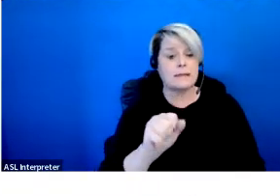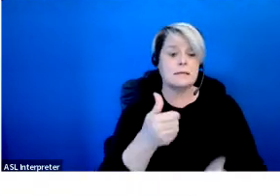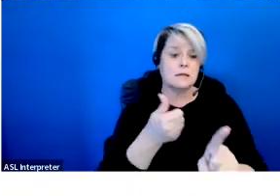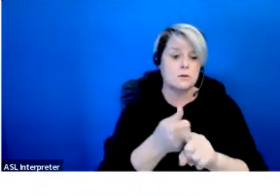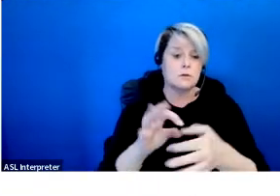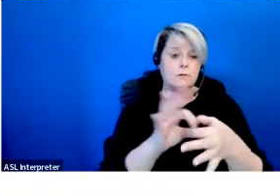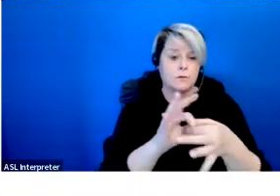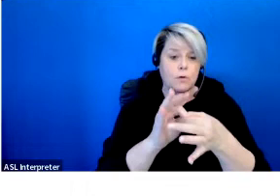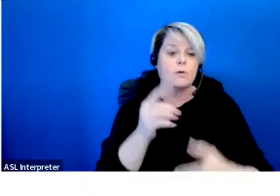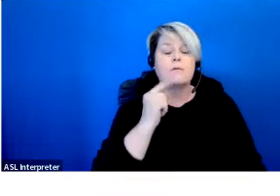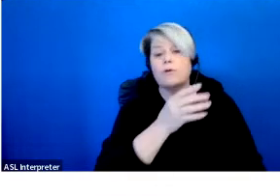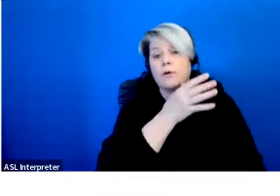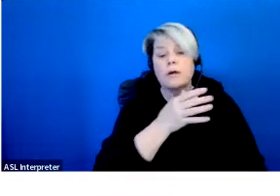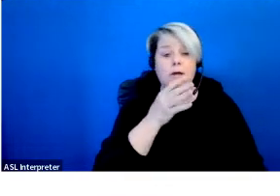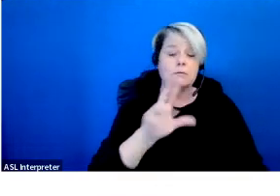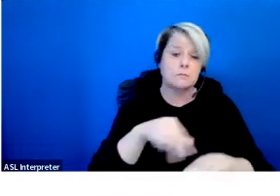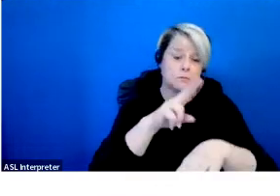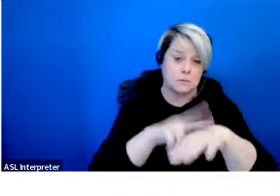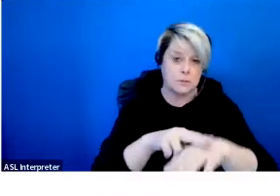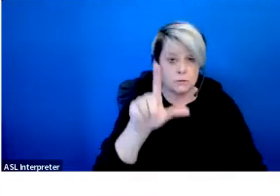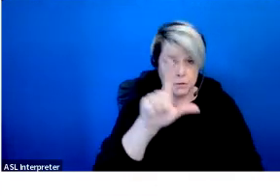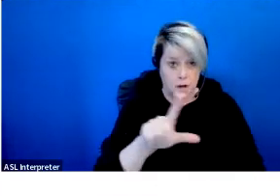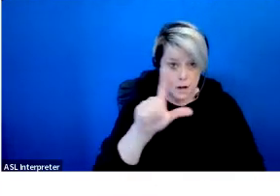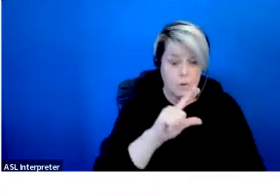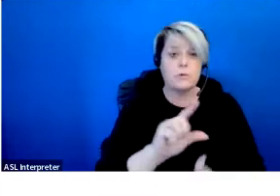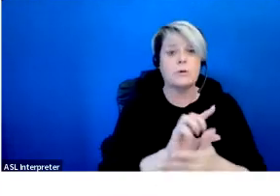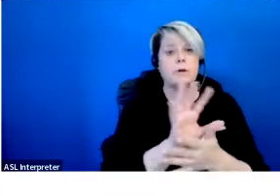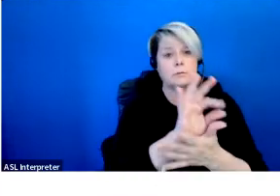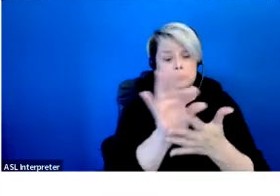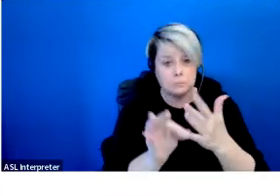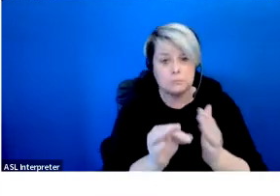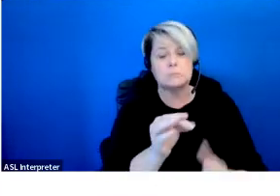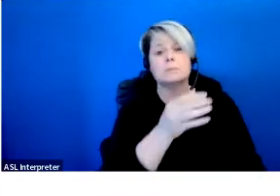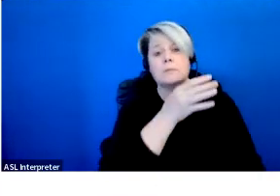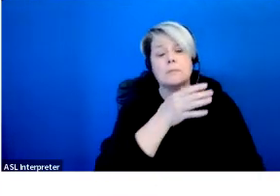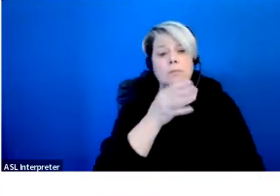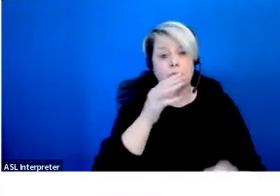Vanessa is a plant breeder and molecular